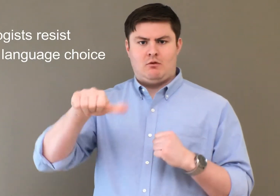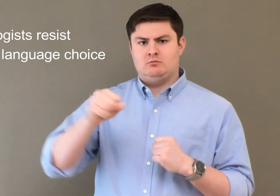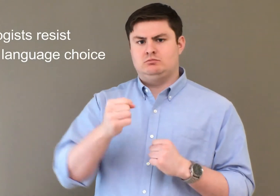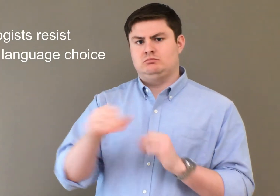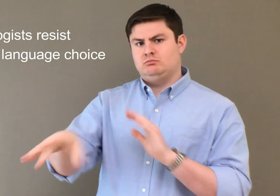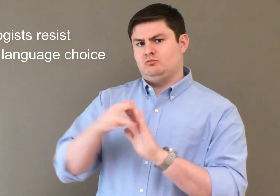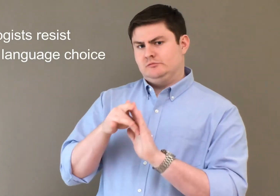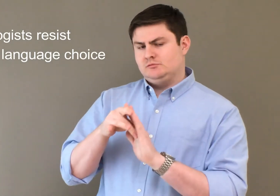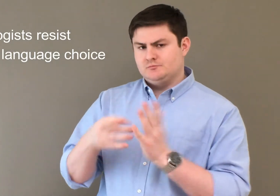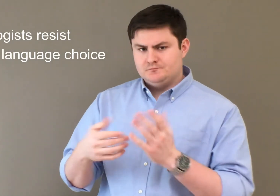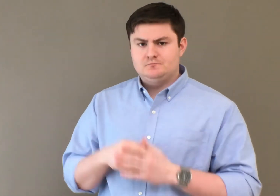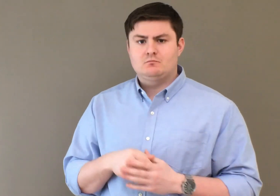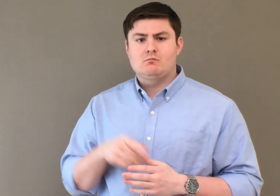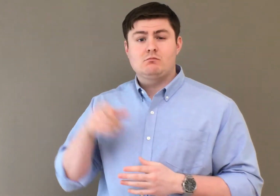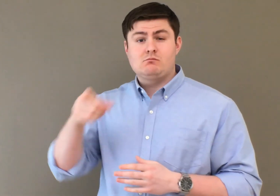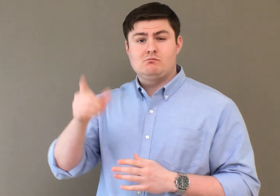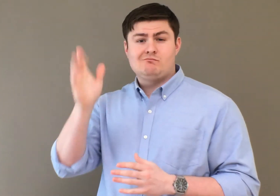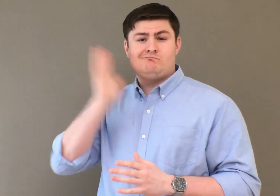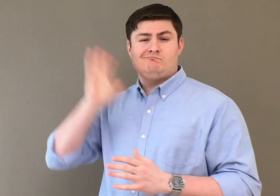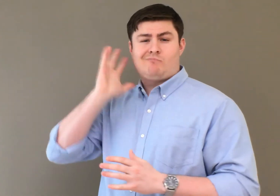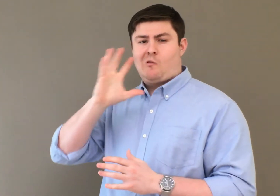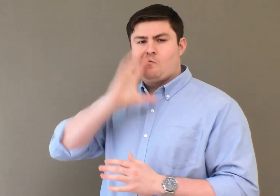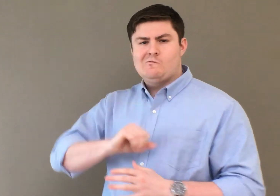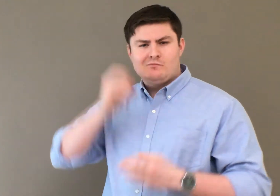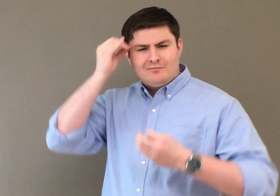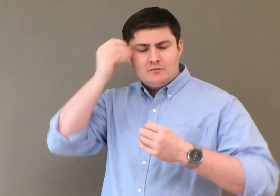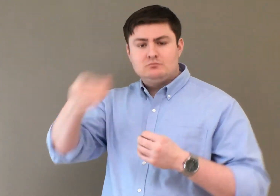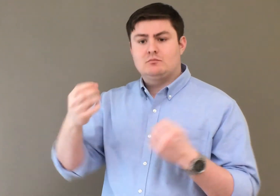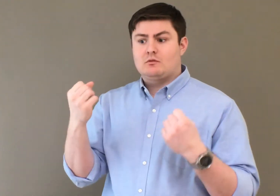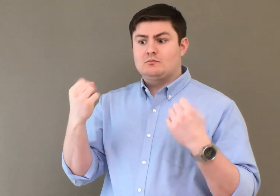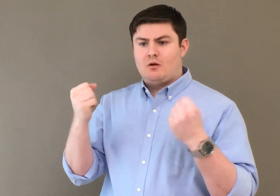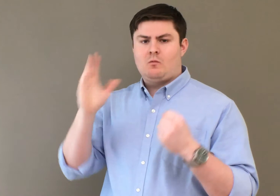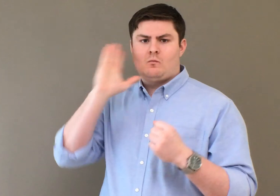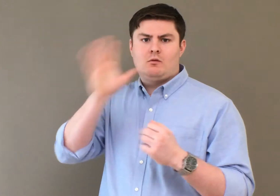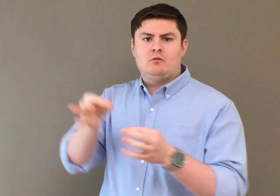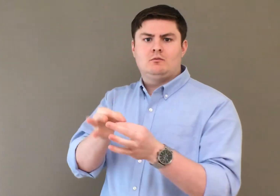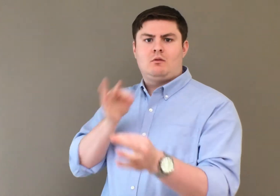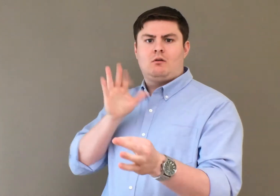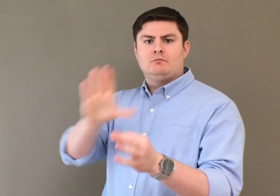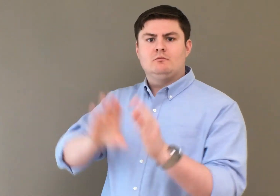to offering ASL as a language choice. Many hang on to the antiquated idea that learning